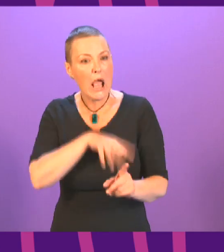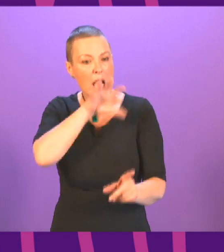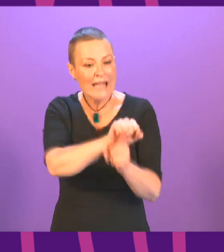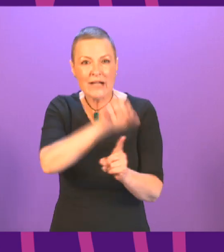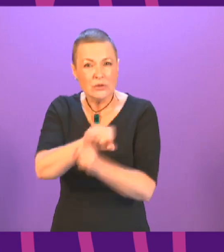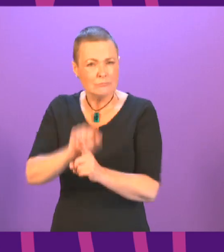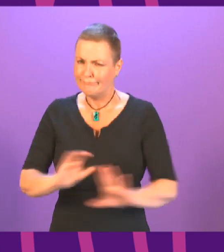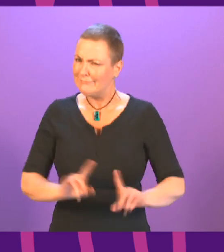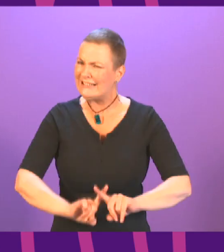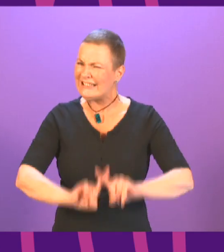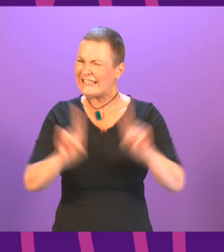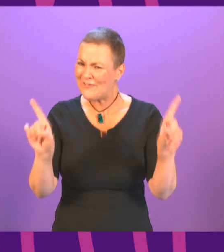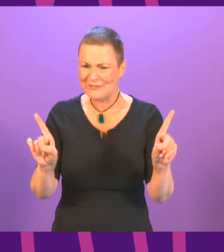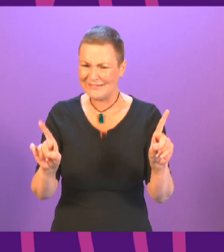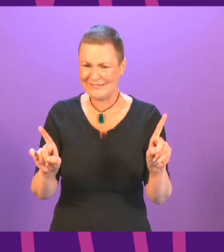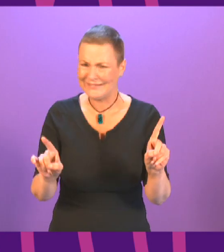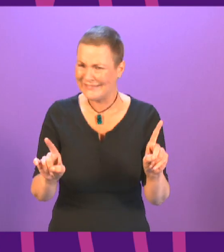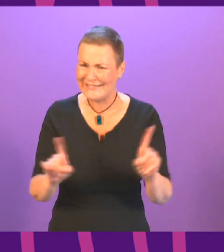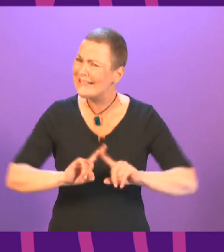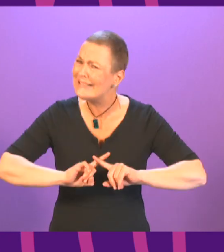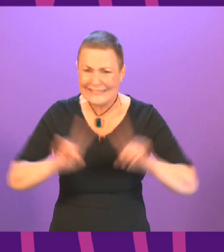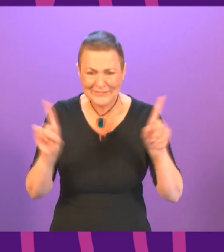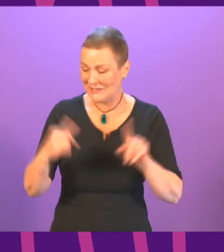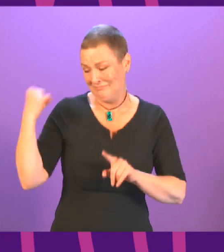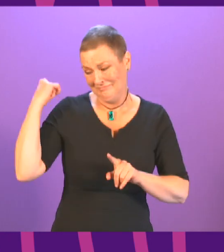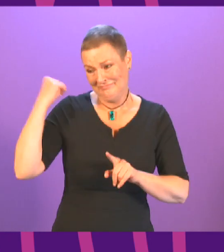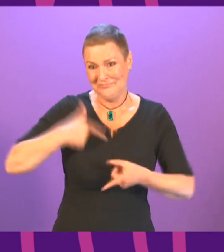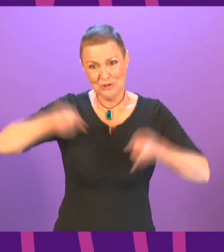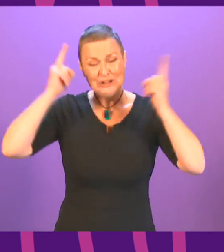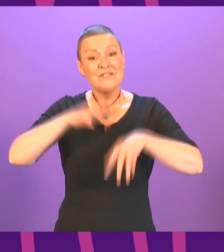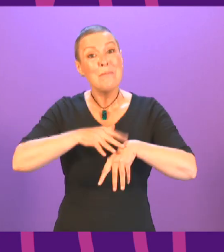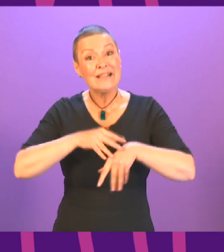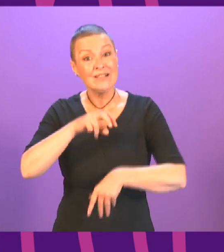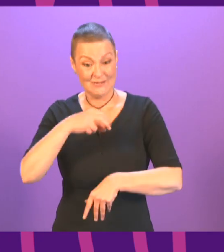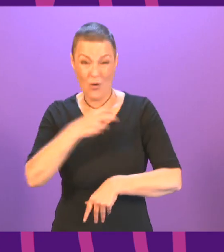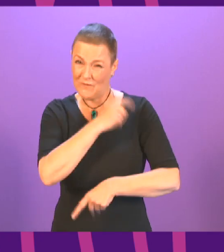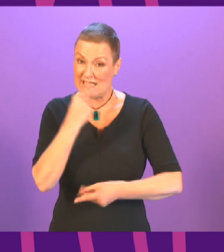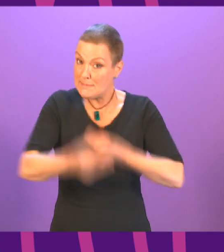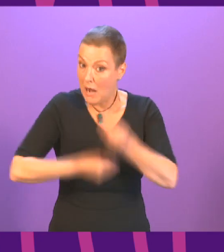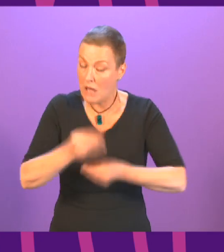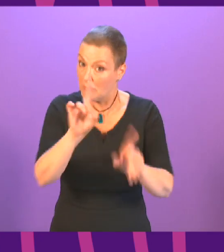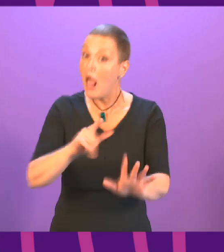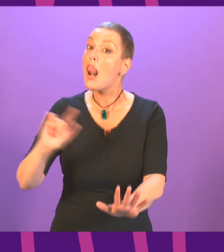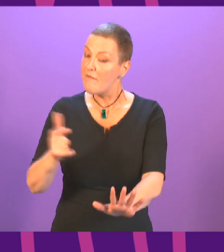to understand those distinctions. The chief medical officer set that out to Alison Johnstone’s colleague in the COVID-19 Committee meeting yesterday.